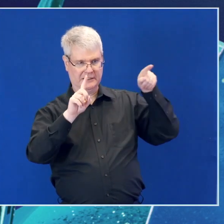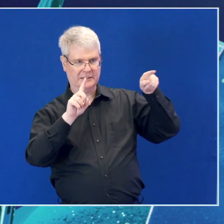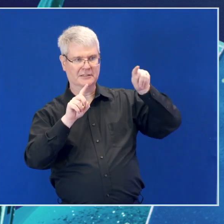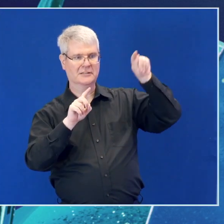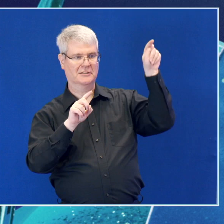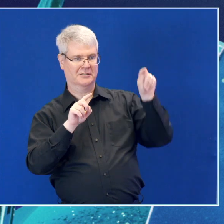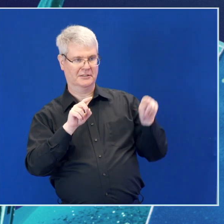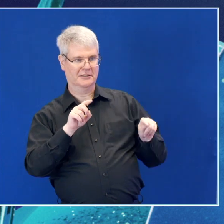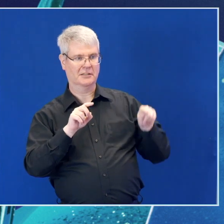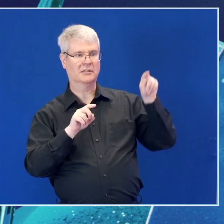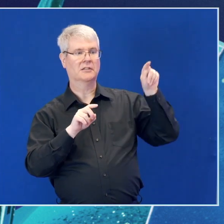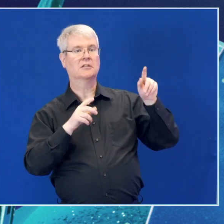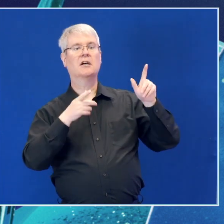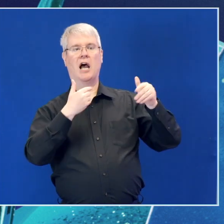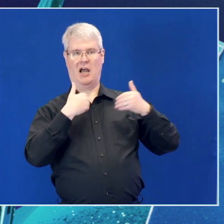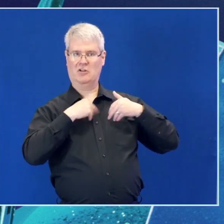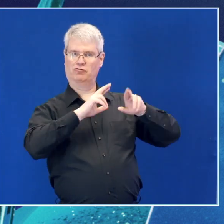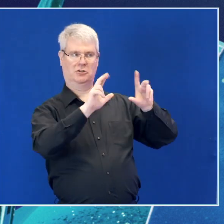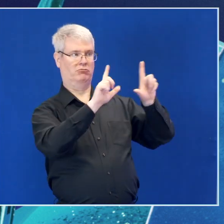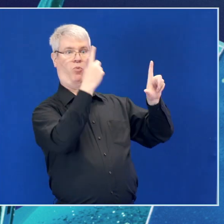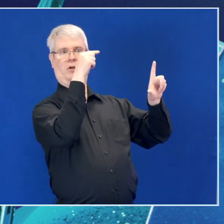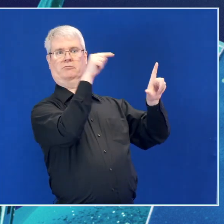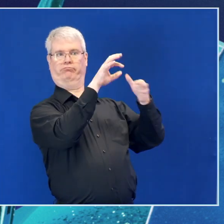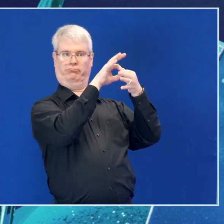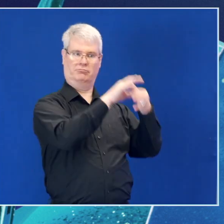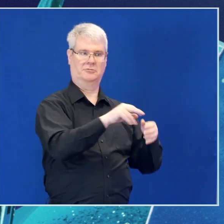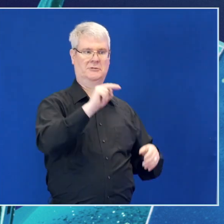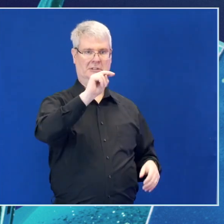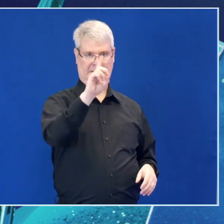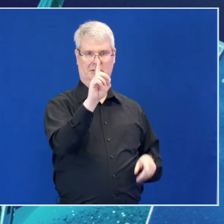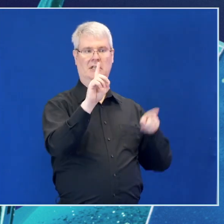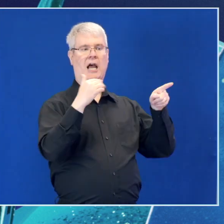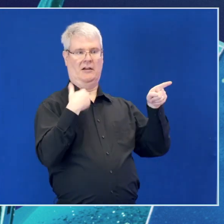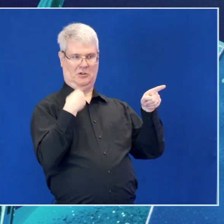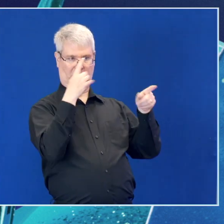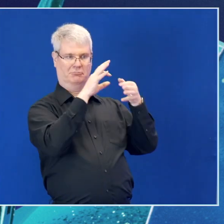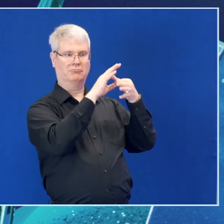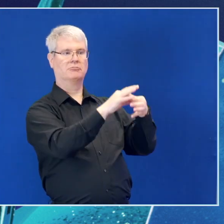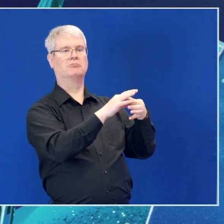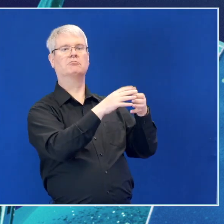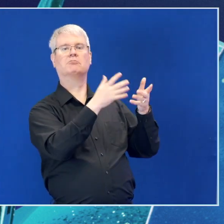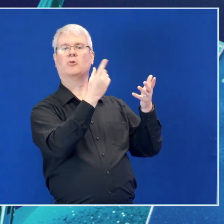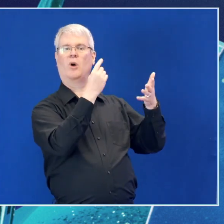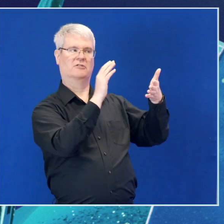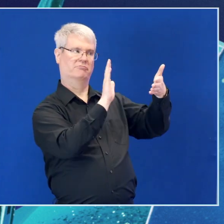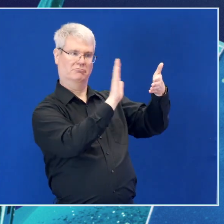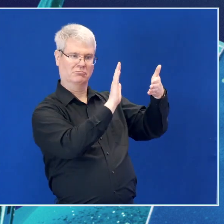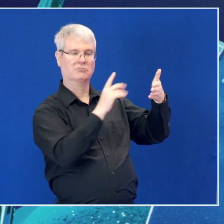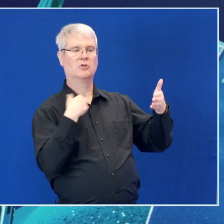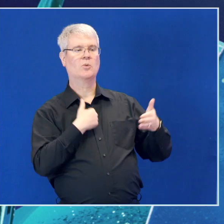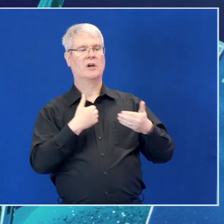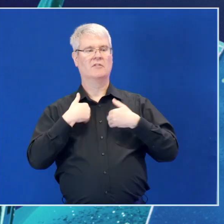the employee resource group I spoke about. And externally, building into our products,